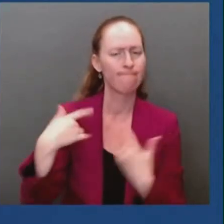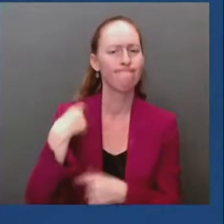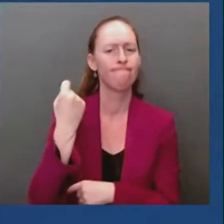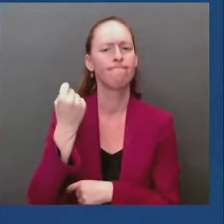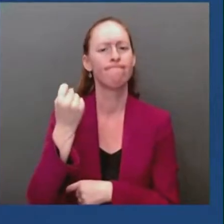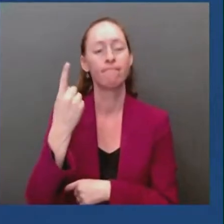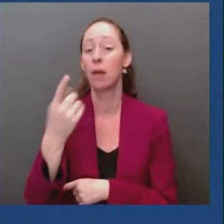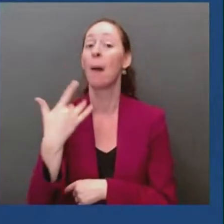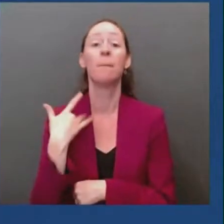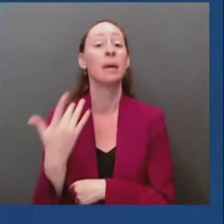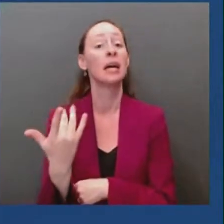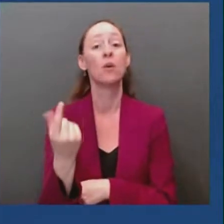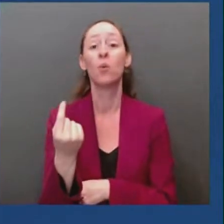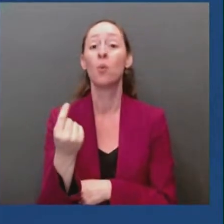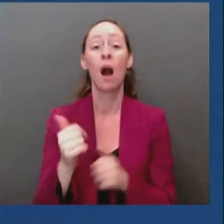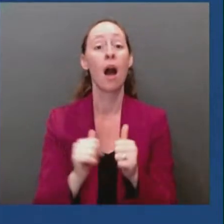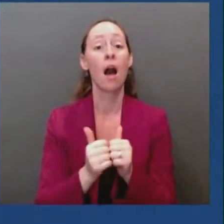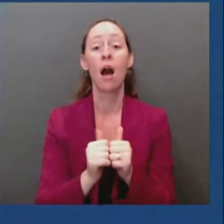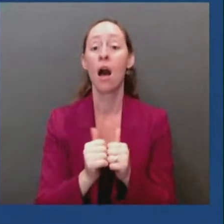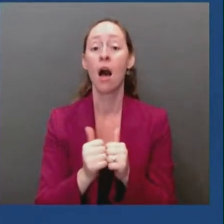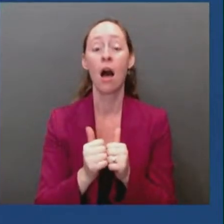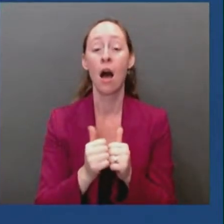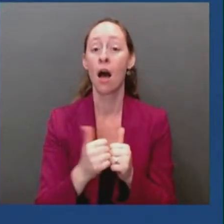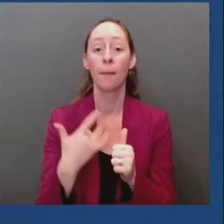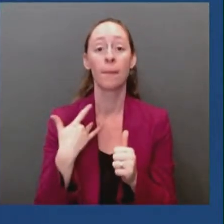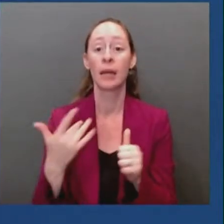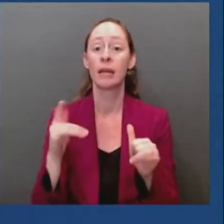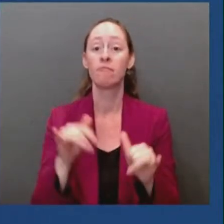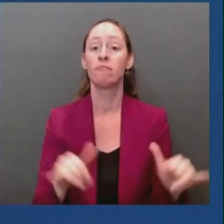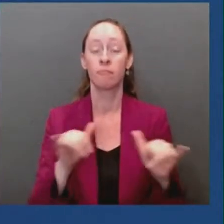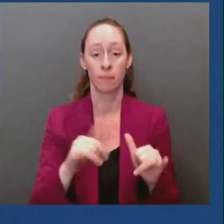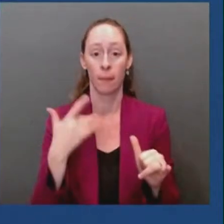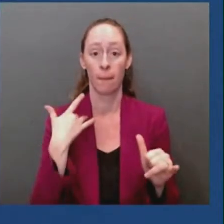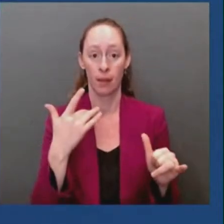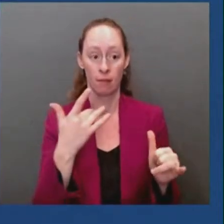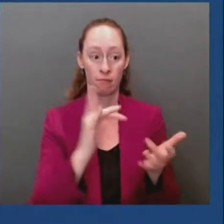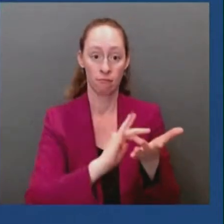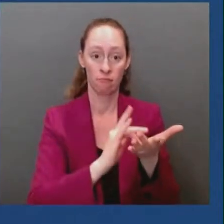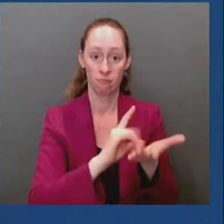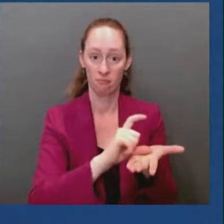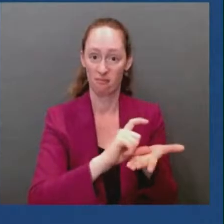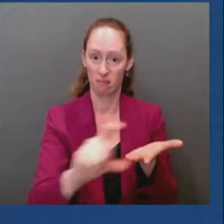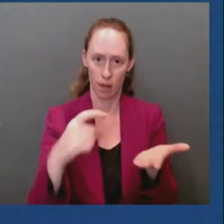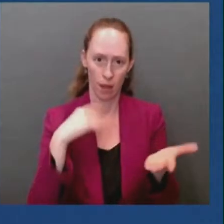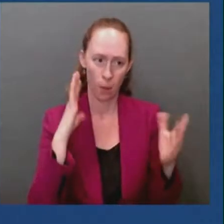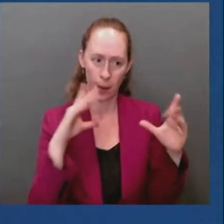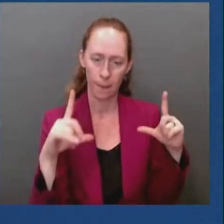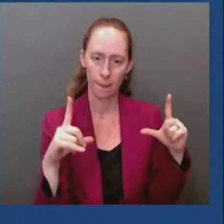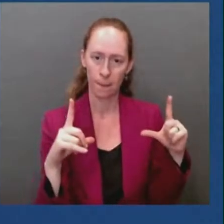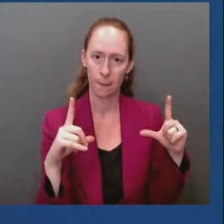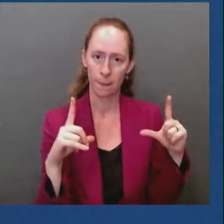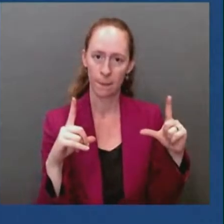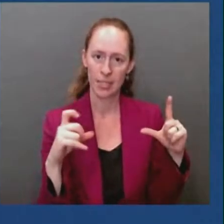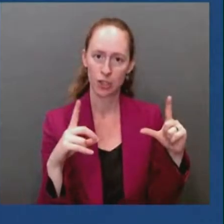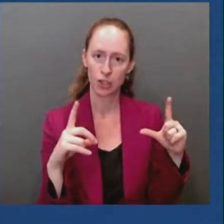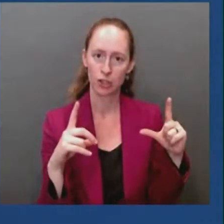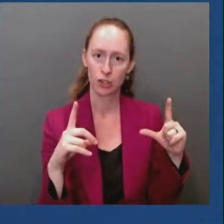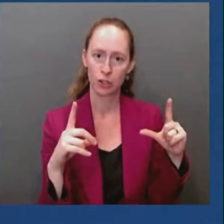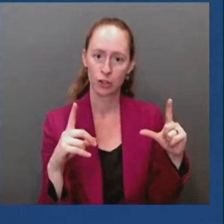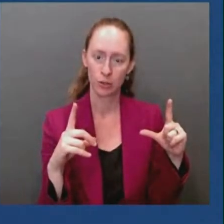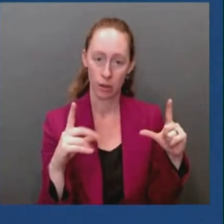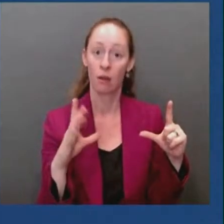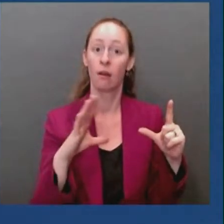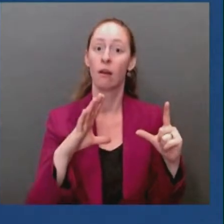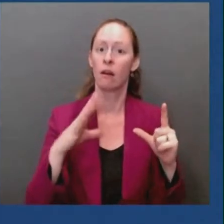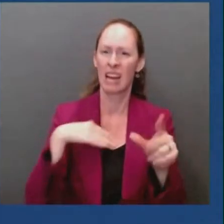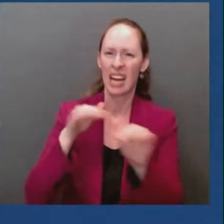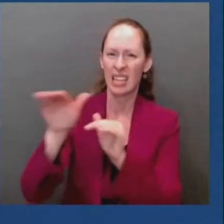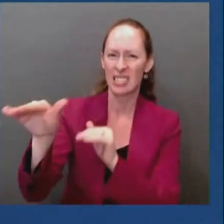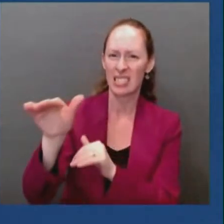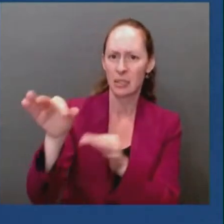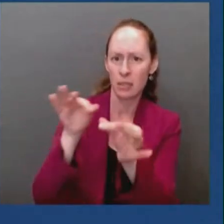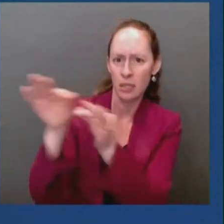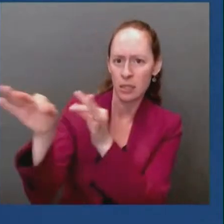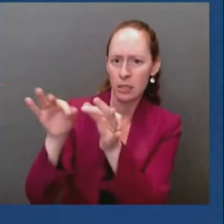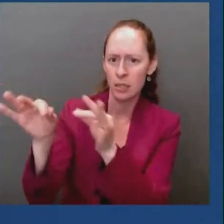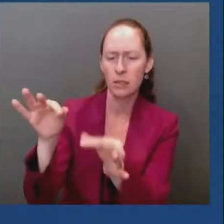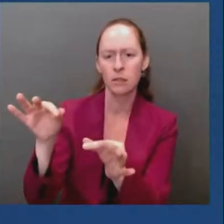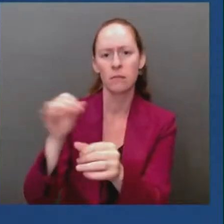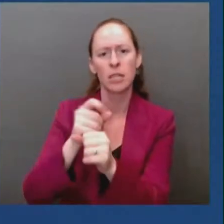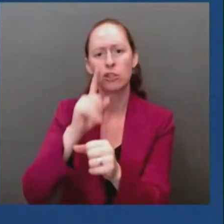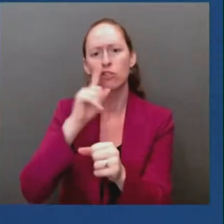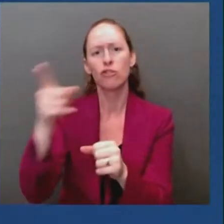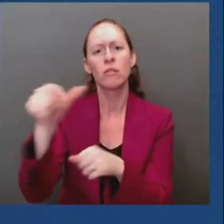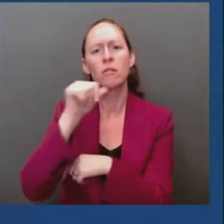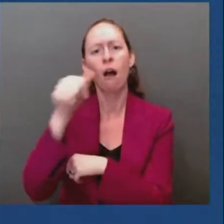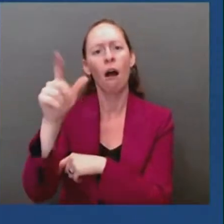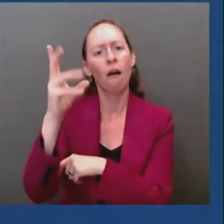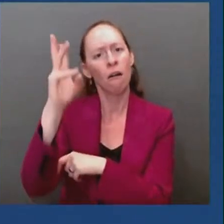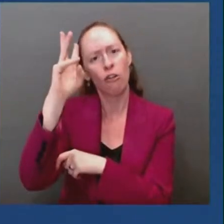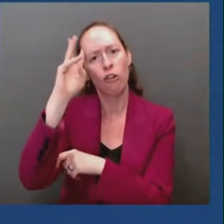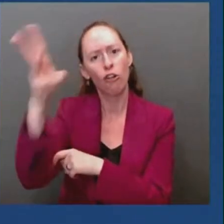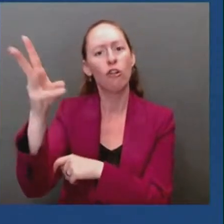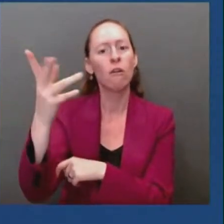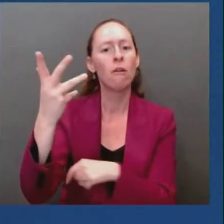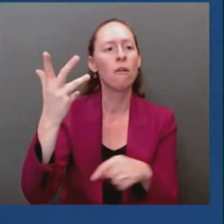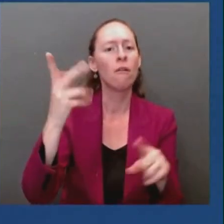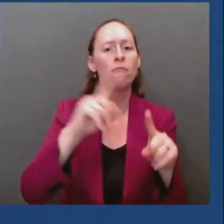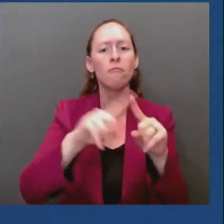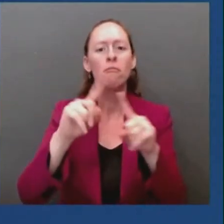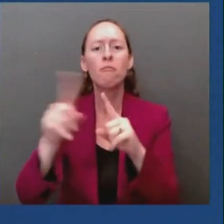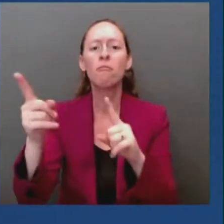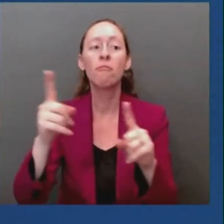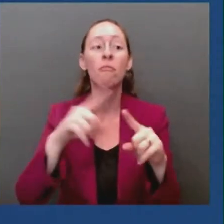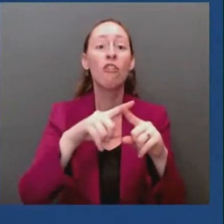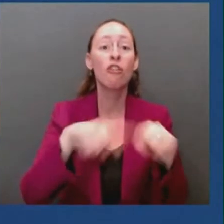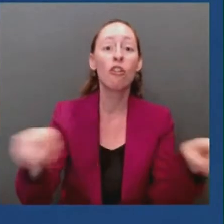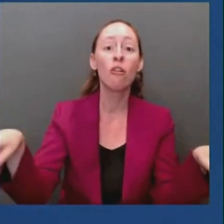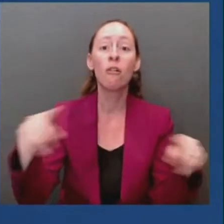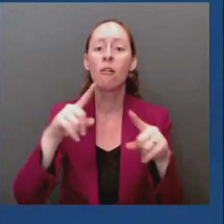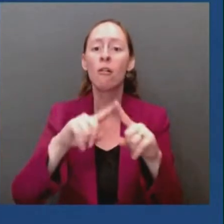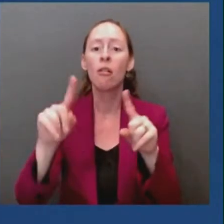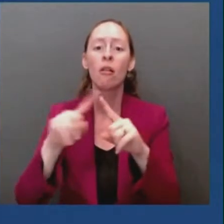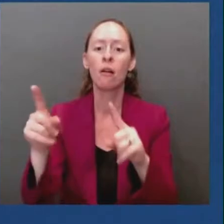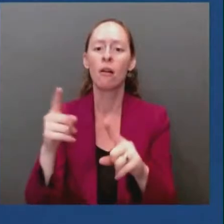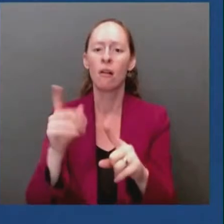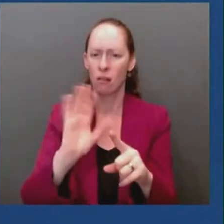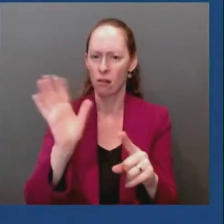THIS IS A CONCERN HAS BEEN